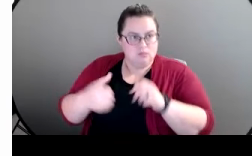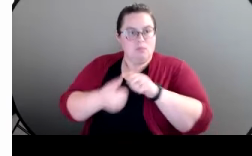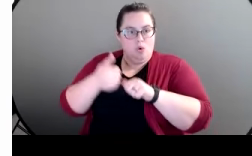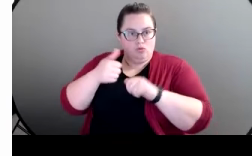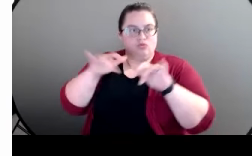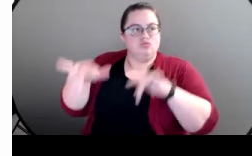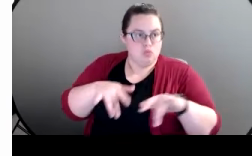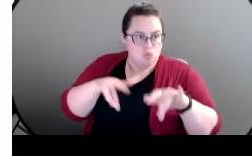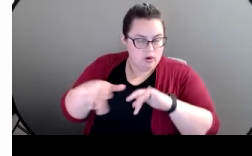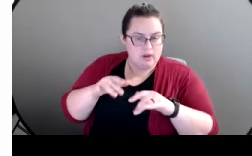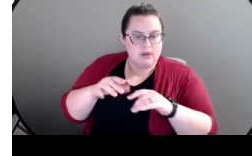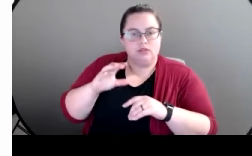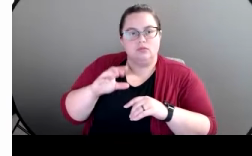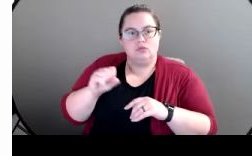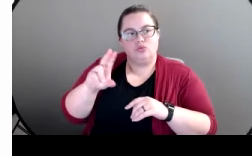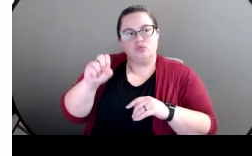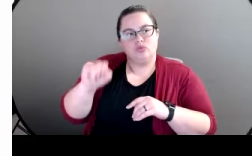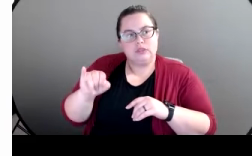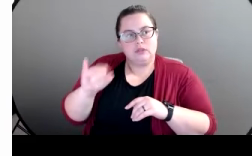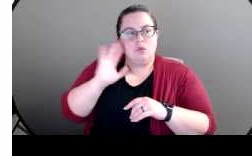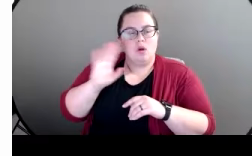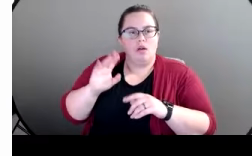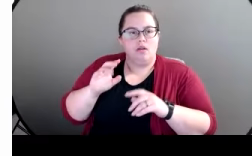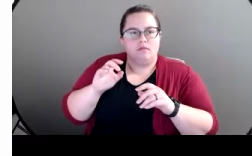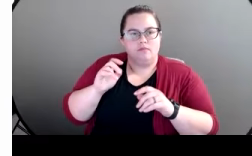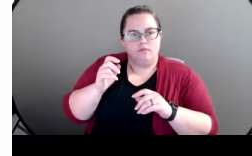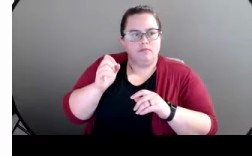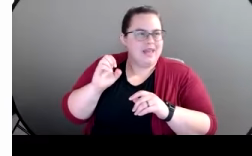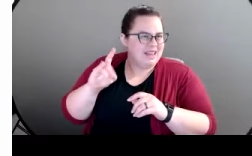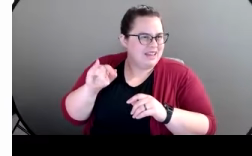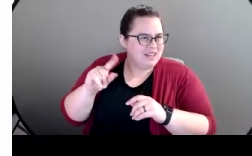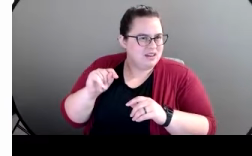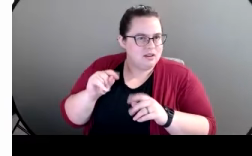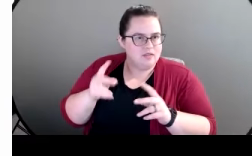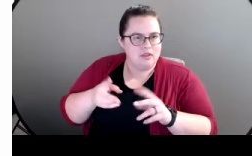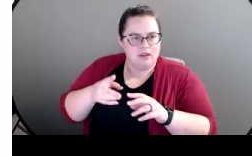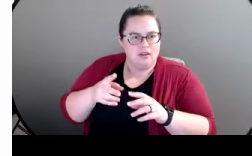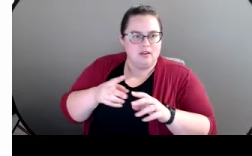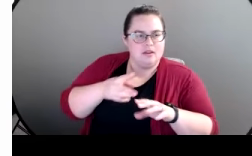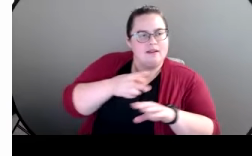She does like the little editing. Like she will, you know, cut off the very beginning part and,